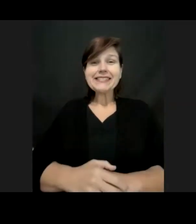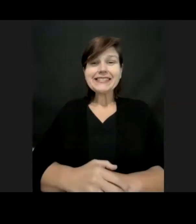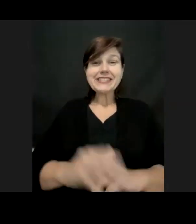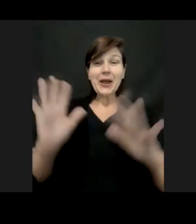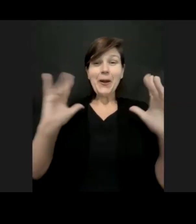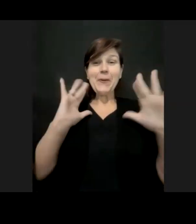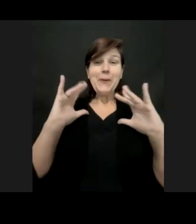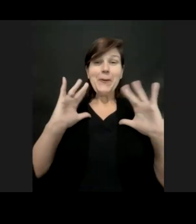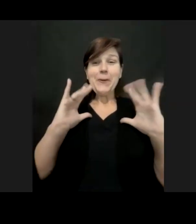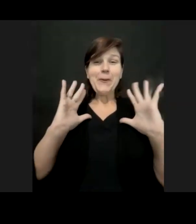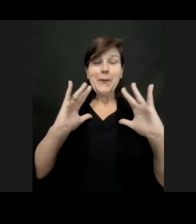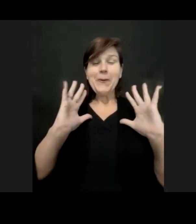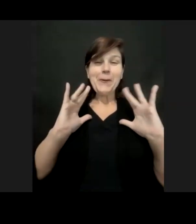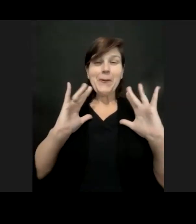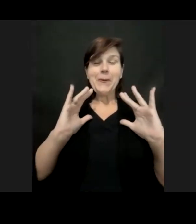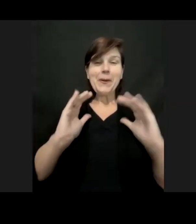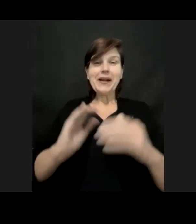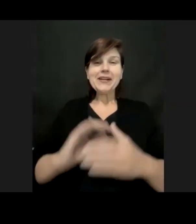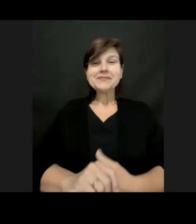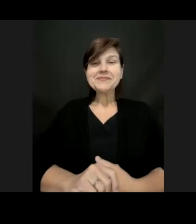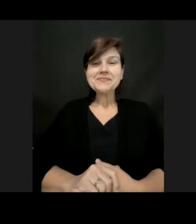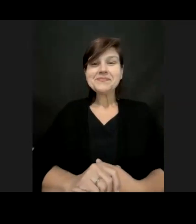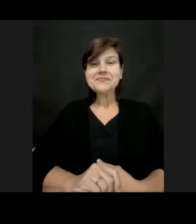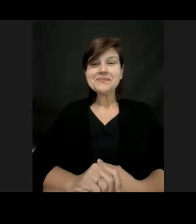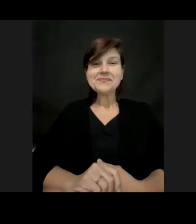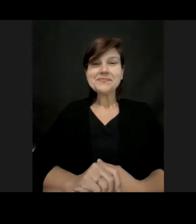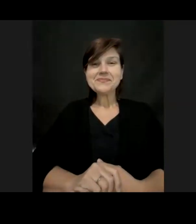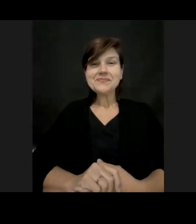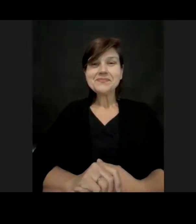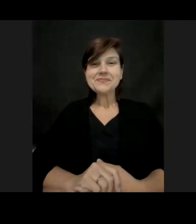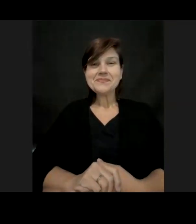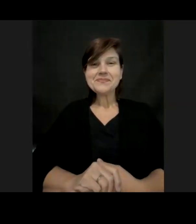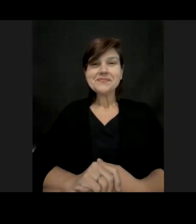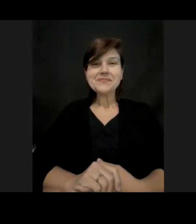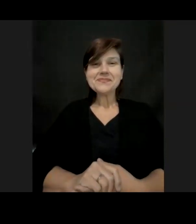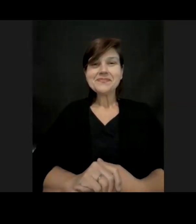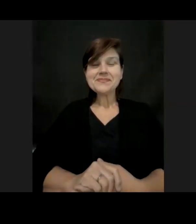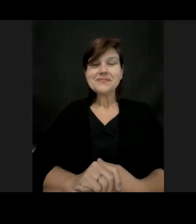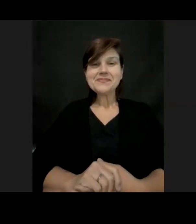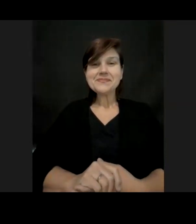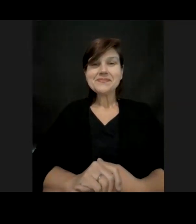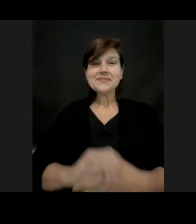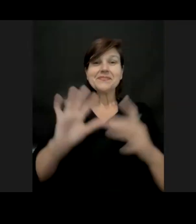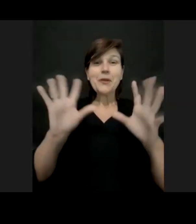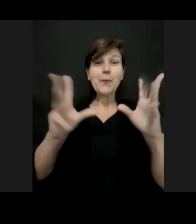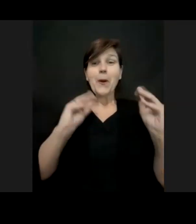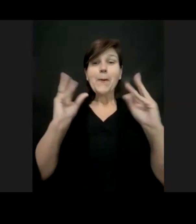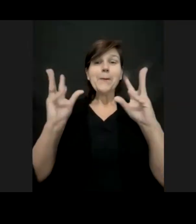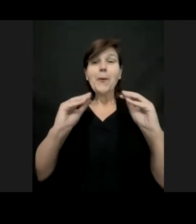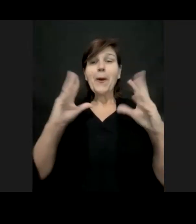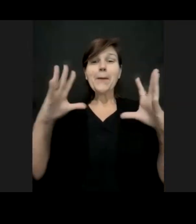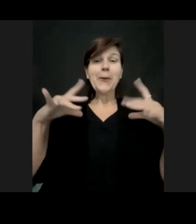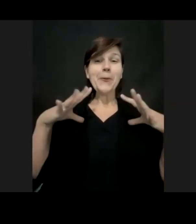Woo woo woo! Sound of : bells Whoop whoop! Whoop-a-dee-doo!